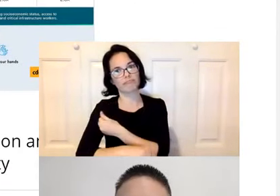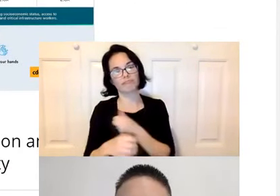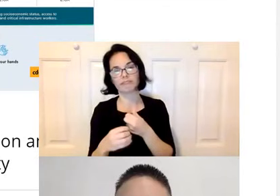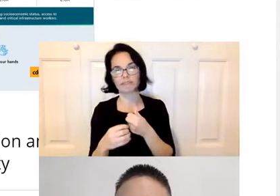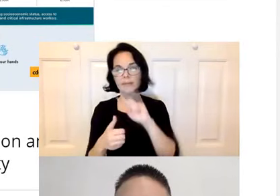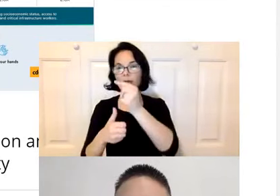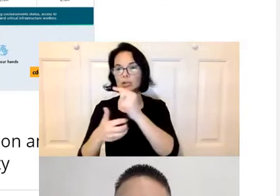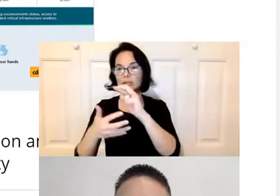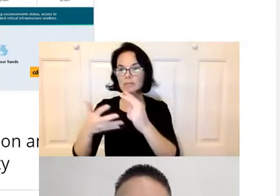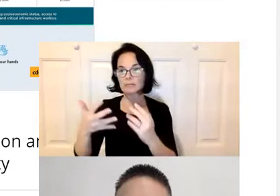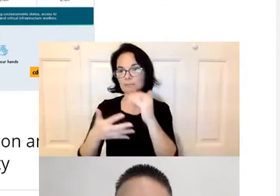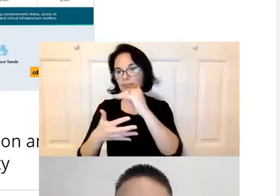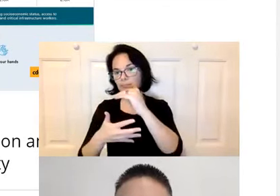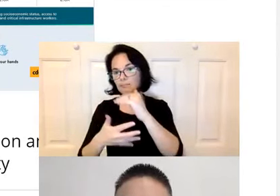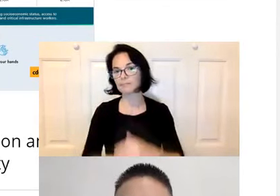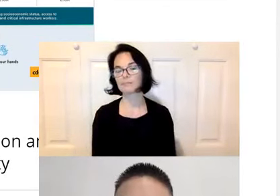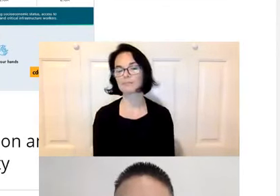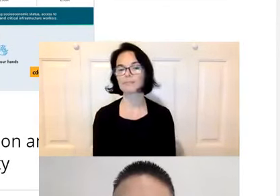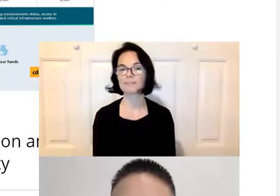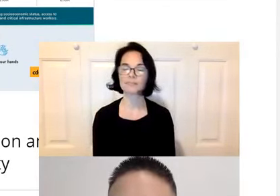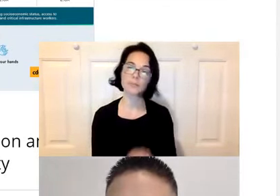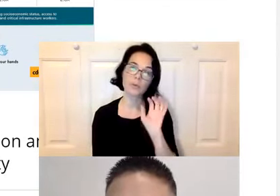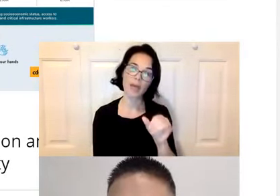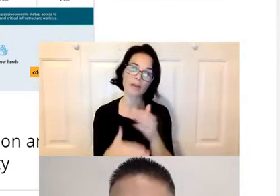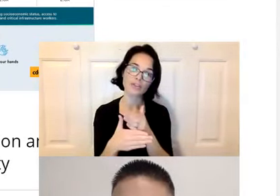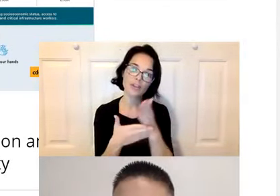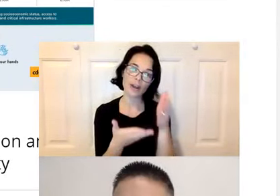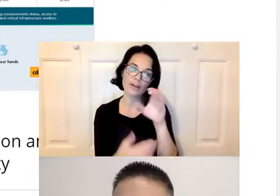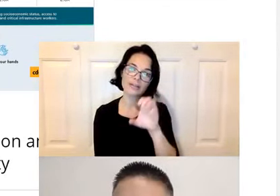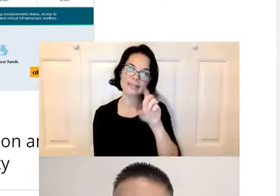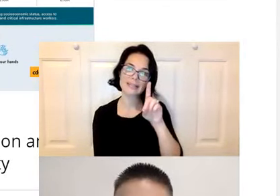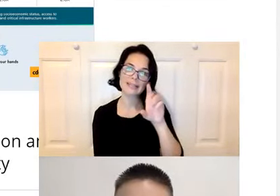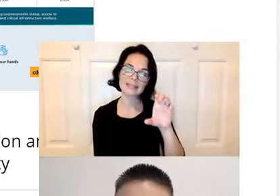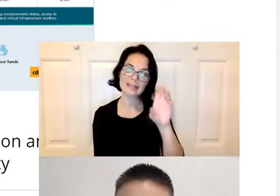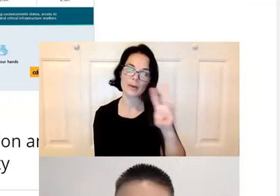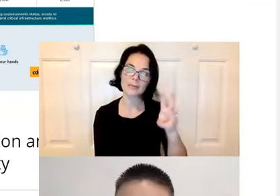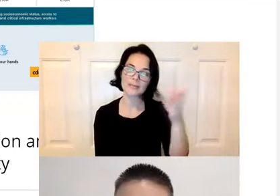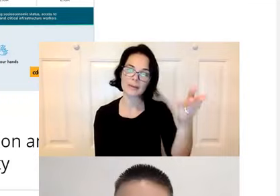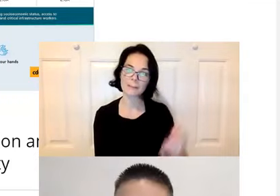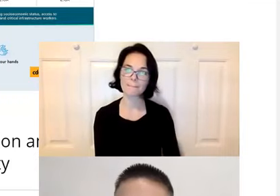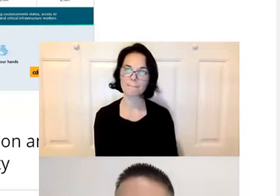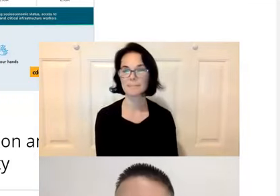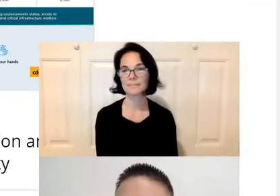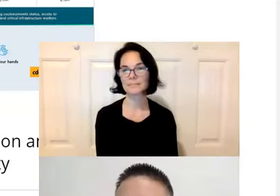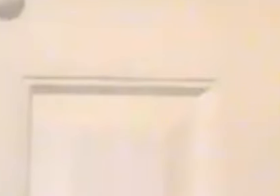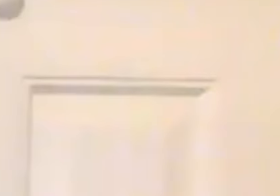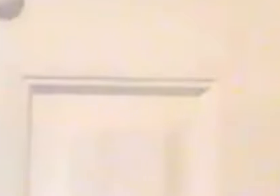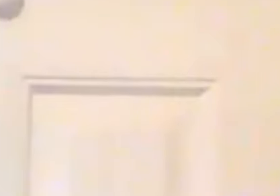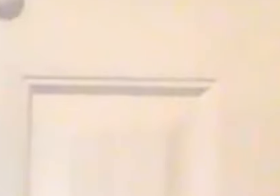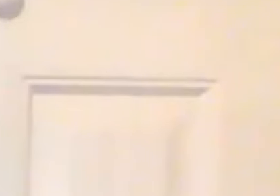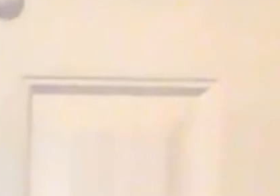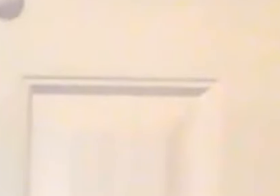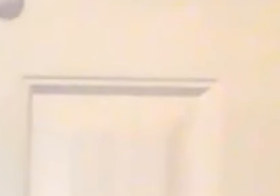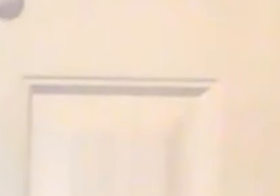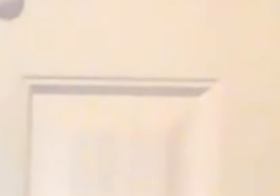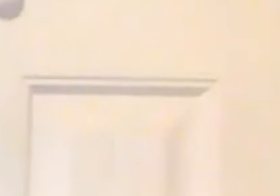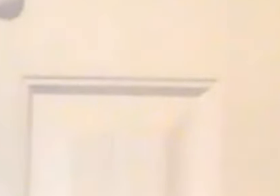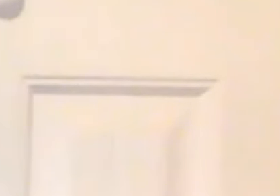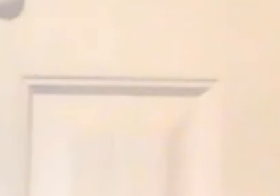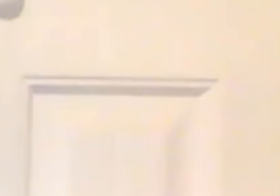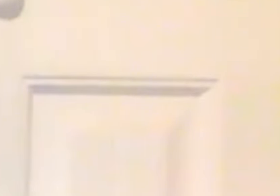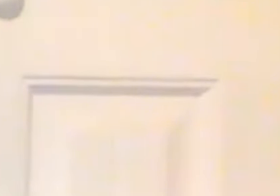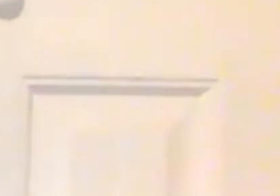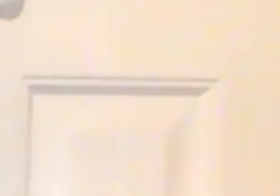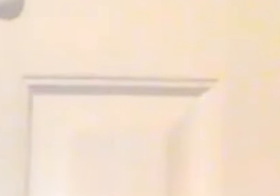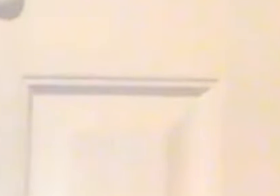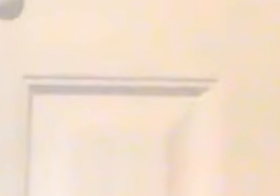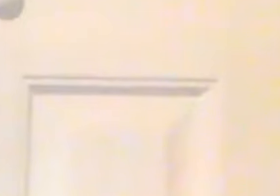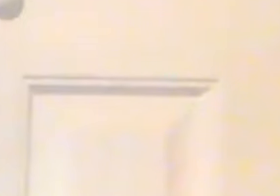It says the protection gains from having natural immunity varies from disease, and from person to